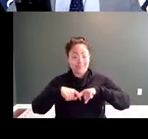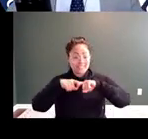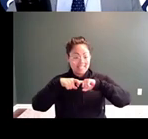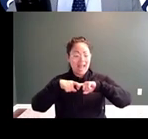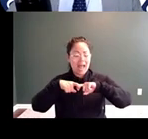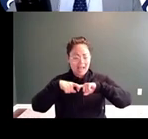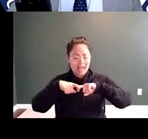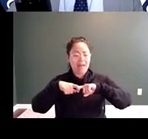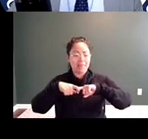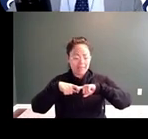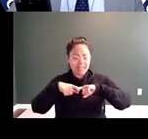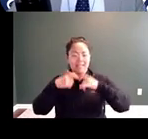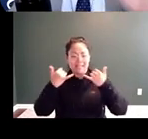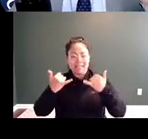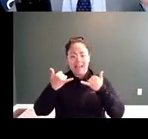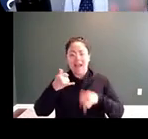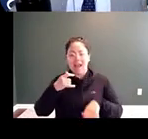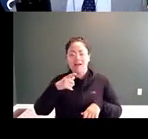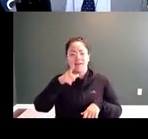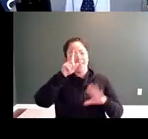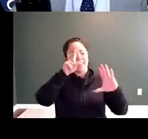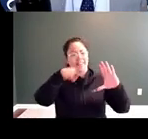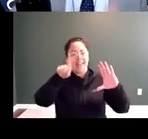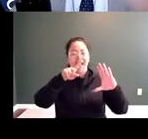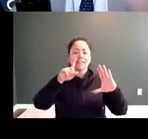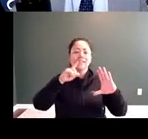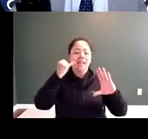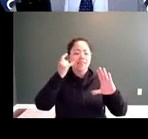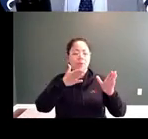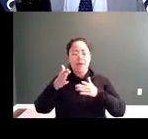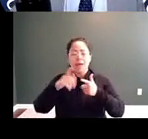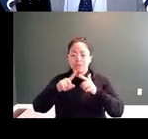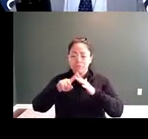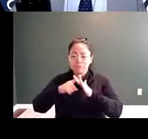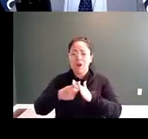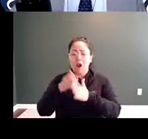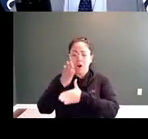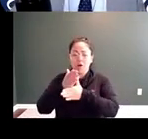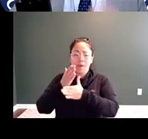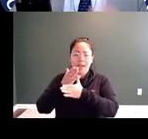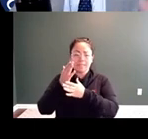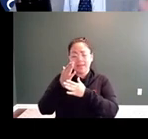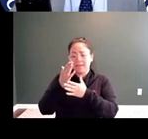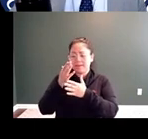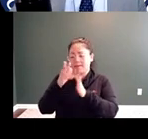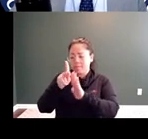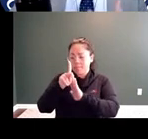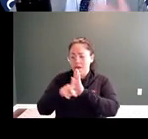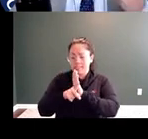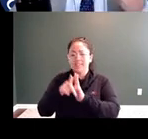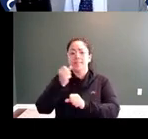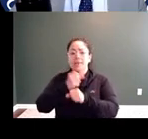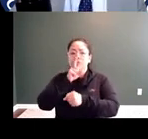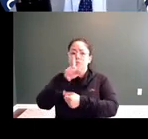I wanted to talk about, which is just kind of, you know, if you're going to implement harassment free policies, make sure you write them down, make sure you develop them